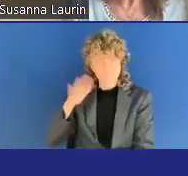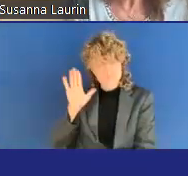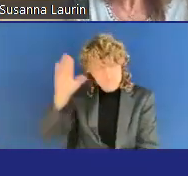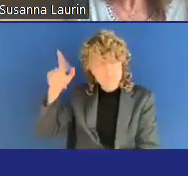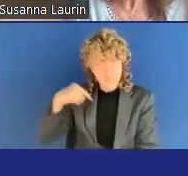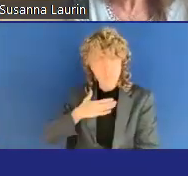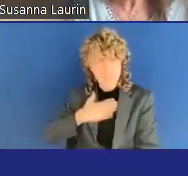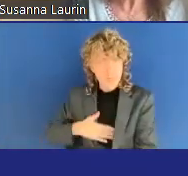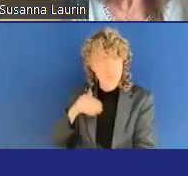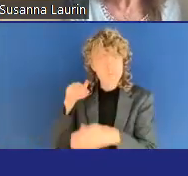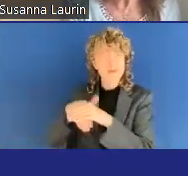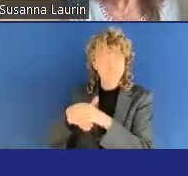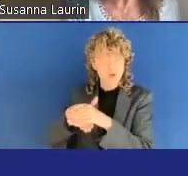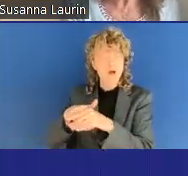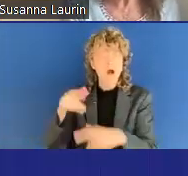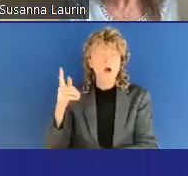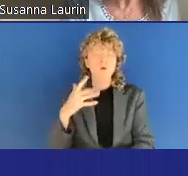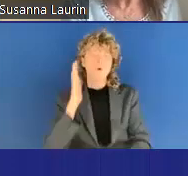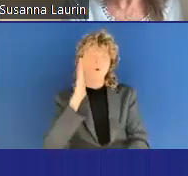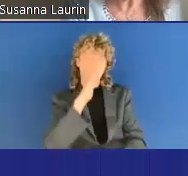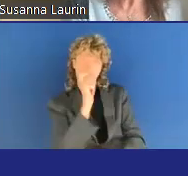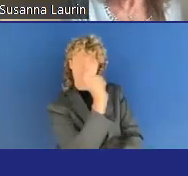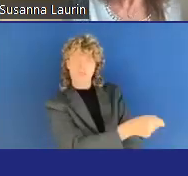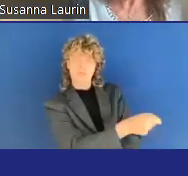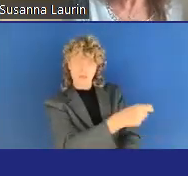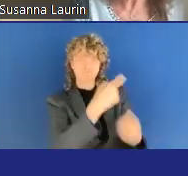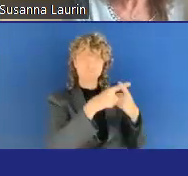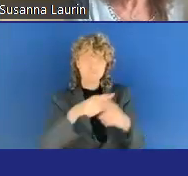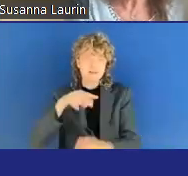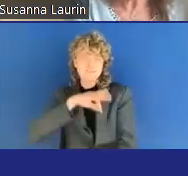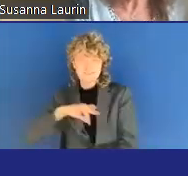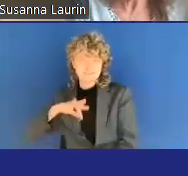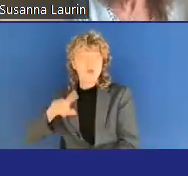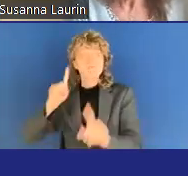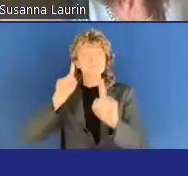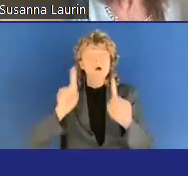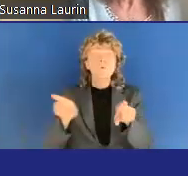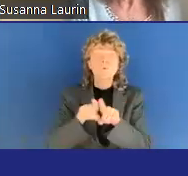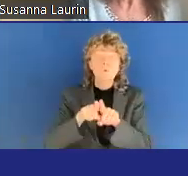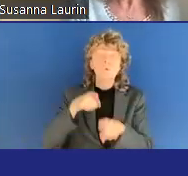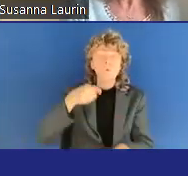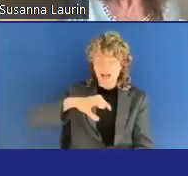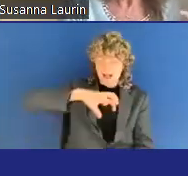for example, the German chapter then, then you will get more local benefits from them because they have done